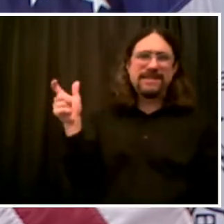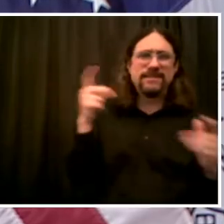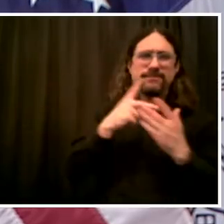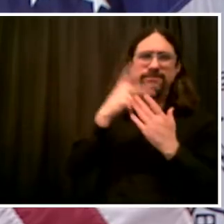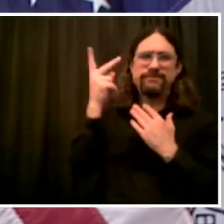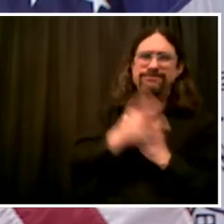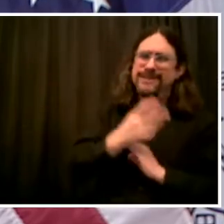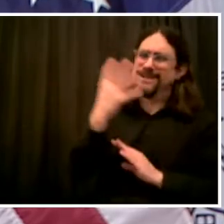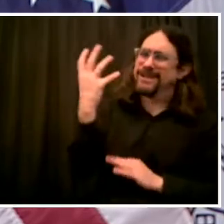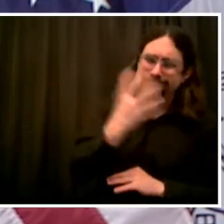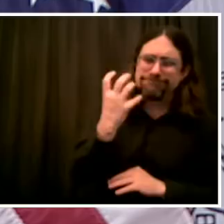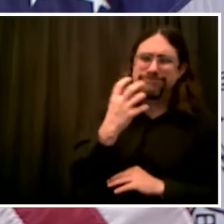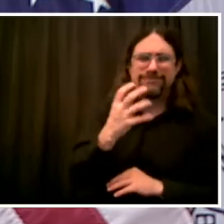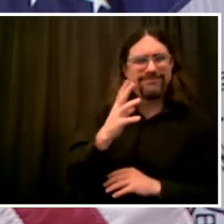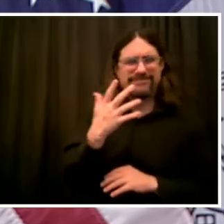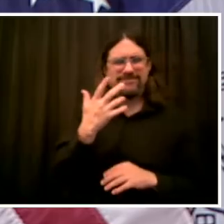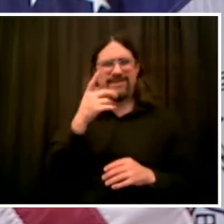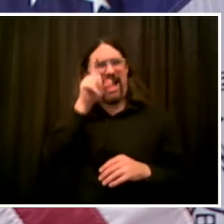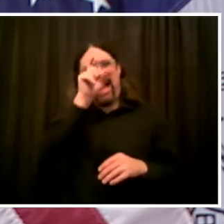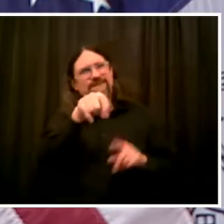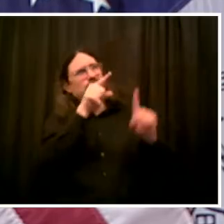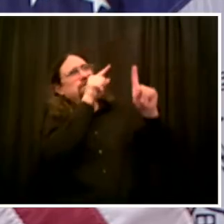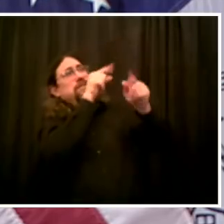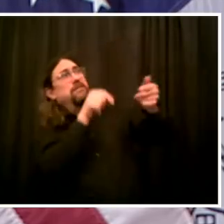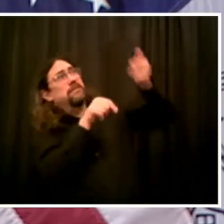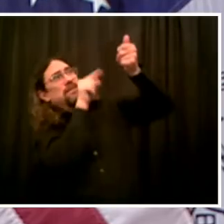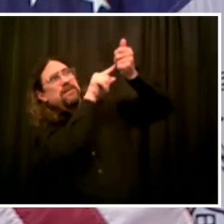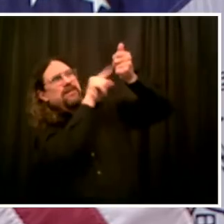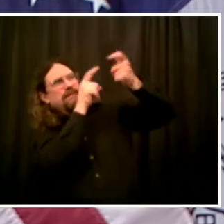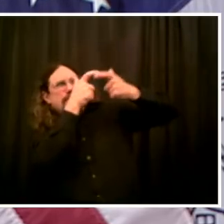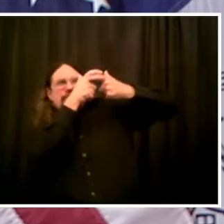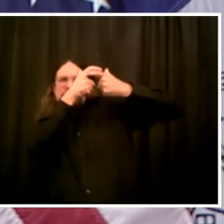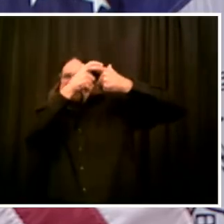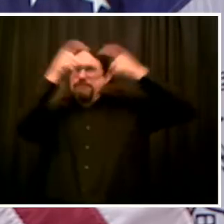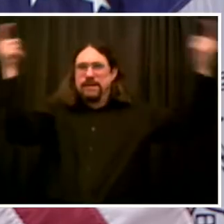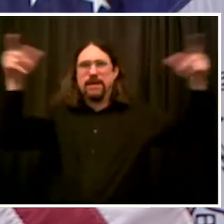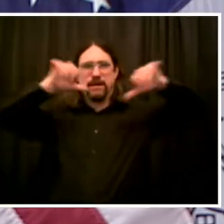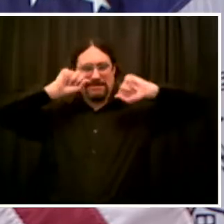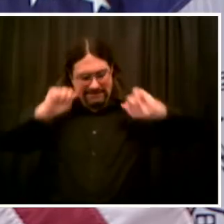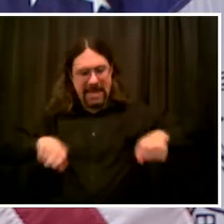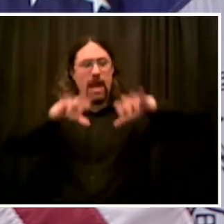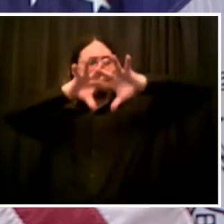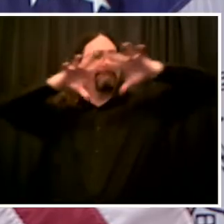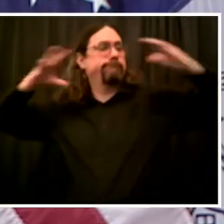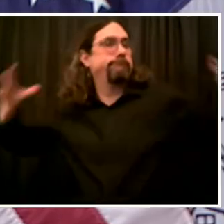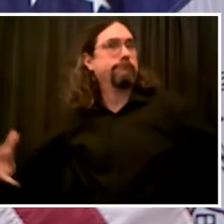NOT ON A SMALL LEVEL BUT ON A MASSIVE LEVEL THAT I BELIEVE NDFUAMTAENLL Y ONLY A MAJOR